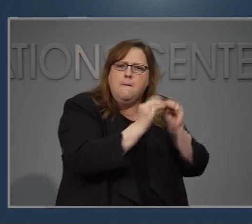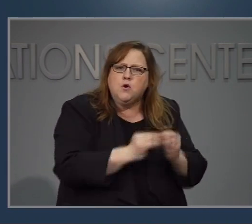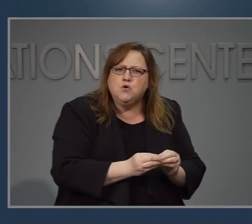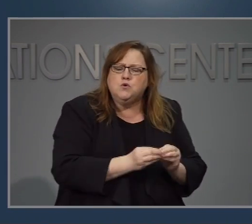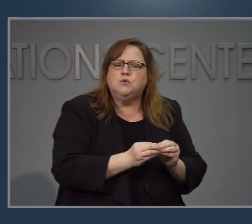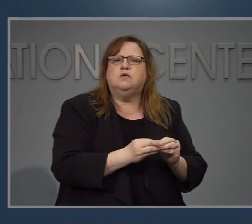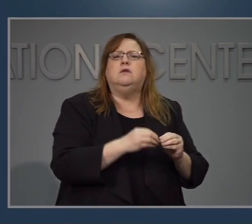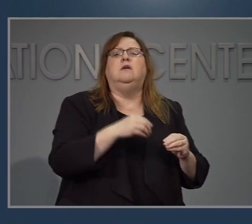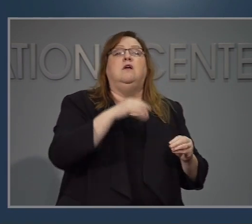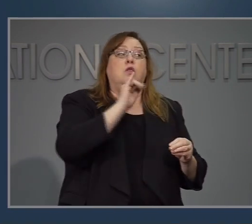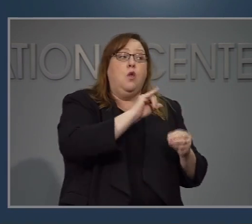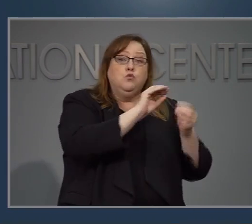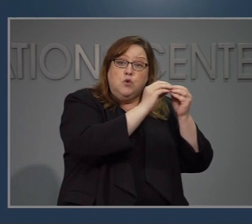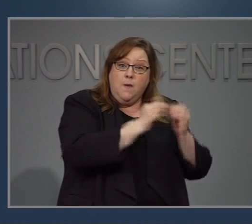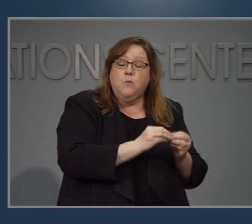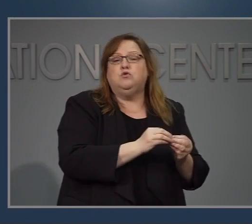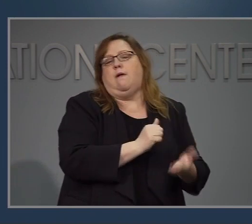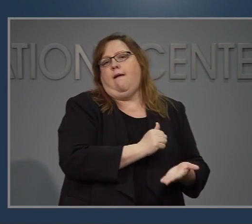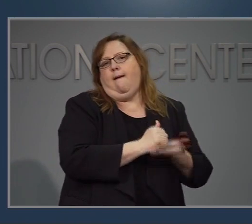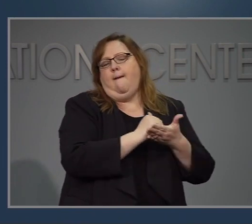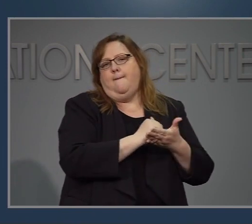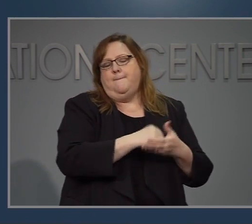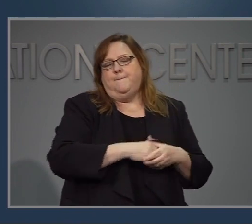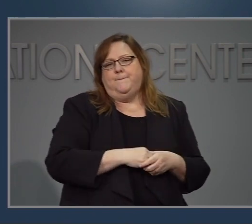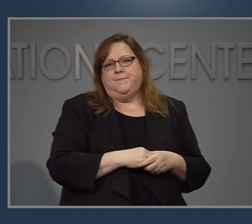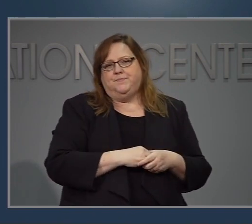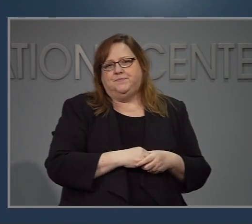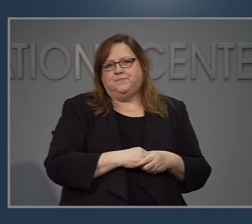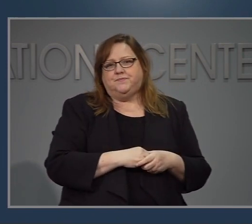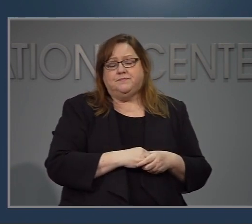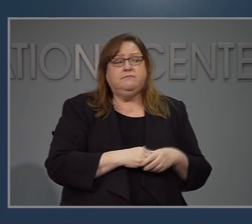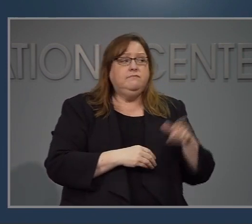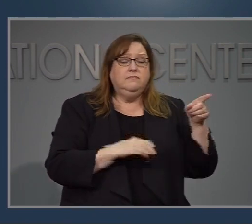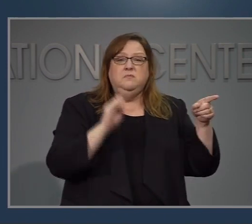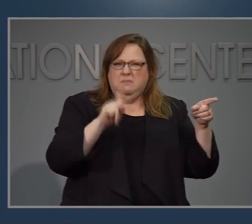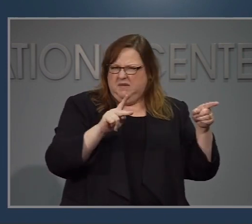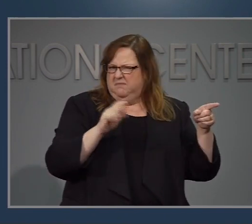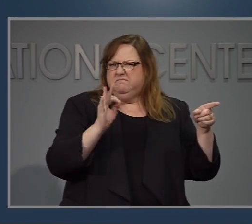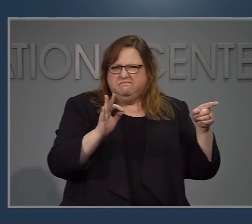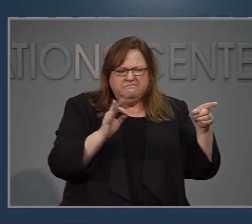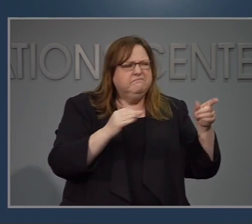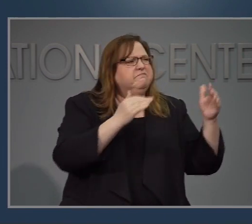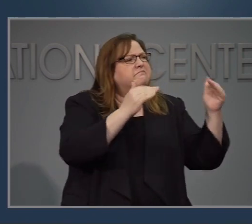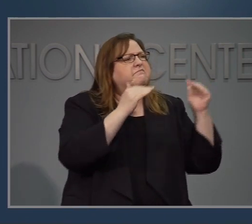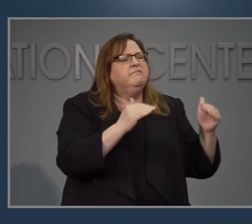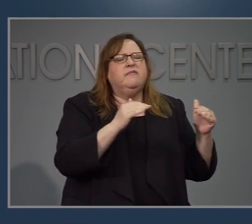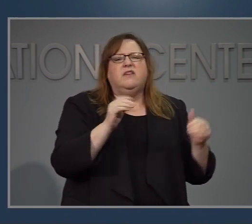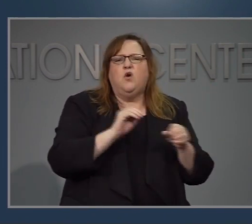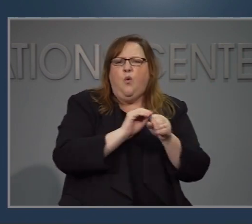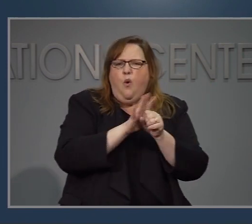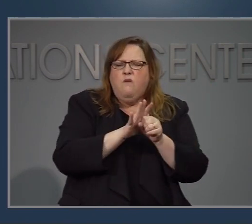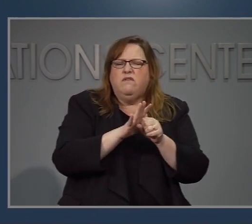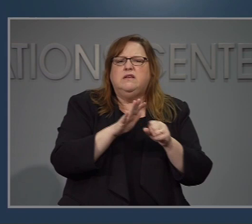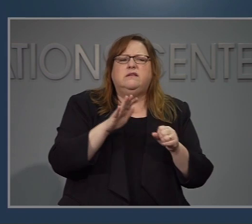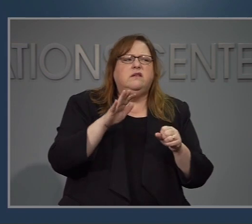DASHBOARD PROVIDES AN OVERVIEW OF THE METRICS I JUST COVERED AS WELL AS THE OTHER CAPABILITIES THAT THE STATE IS FOLLOWING TO INFORM OUR DECISIONS TO RESPONSIBLY EASE MEASURES THAT SLOW THE SPREAD